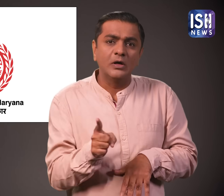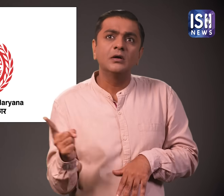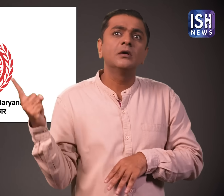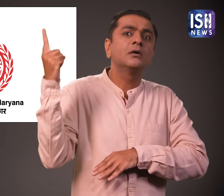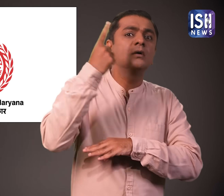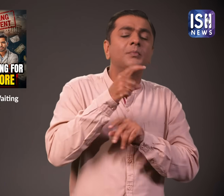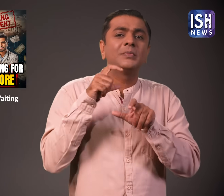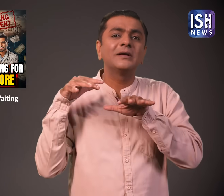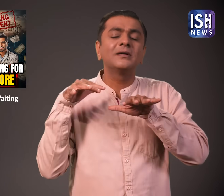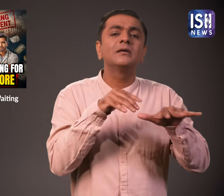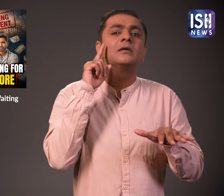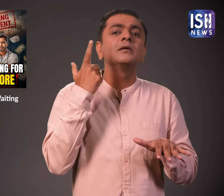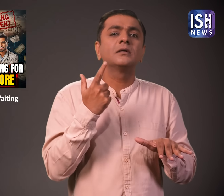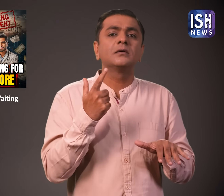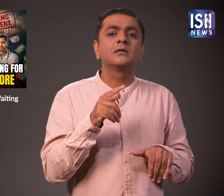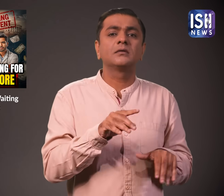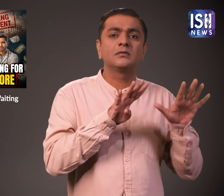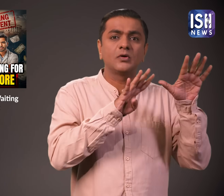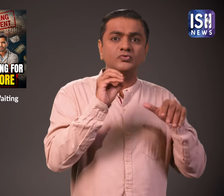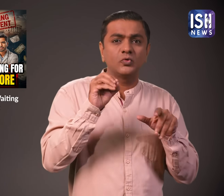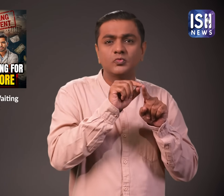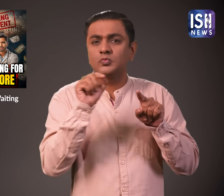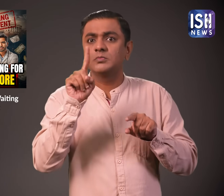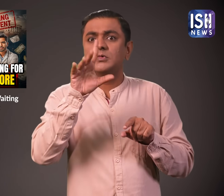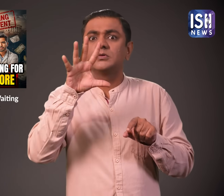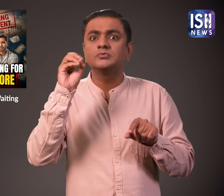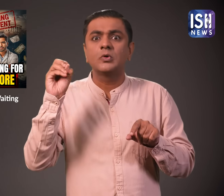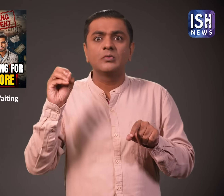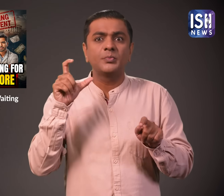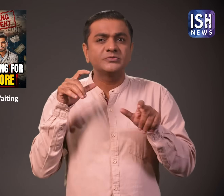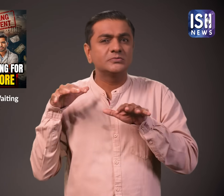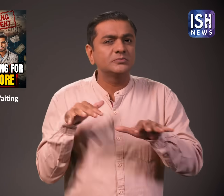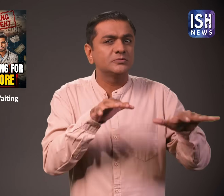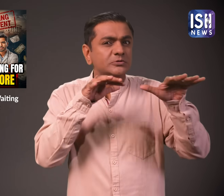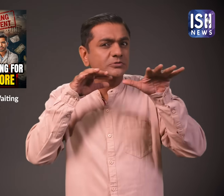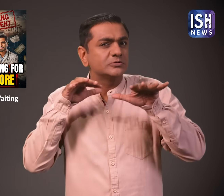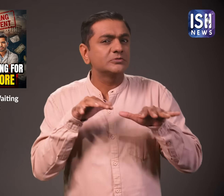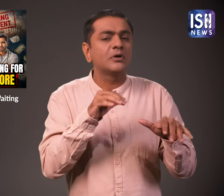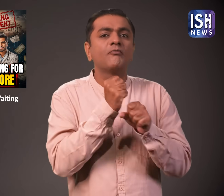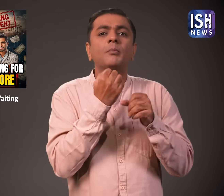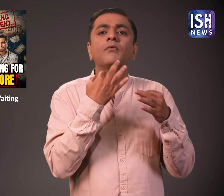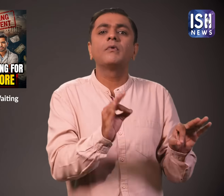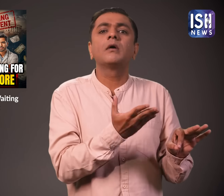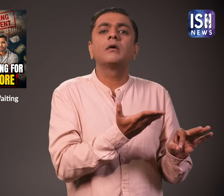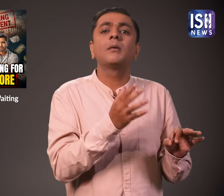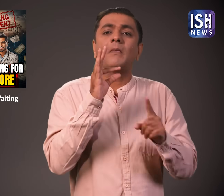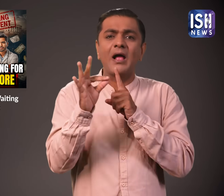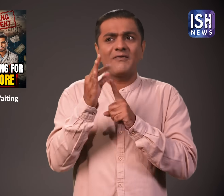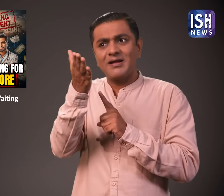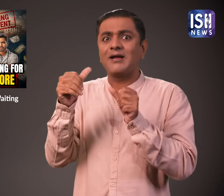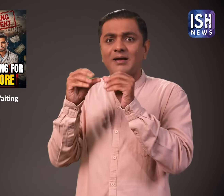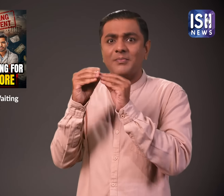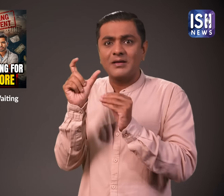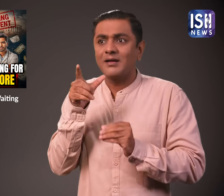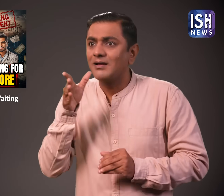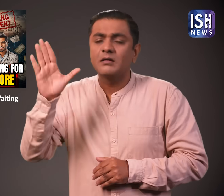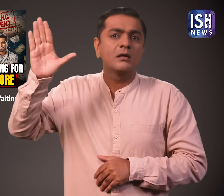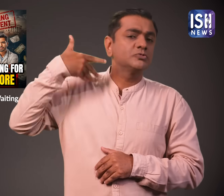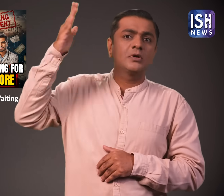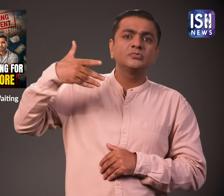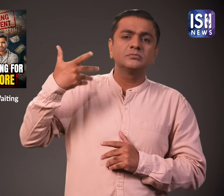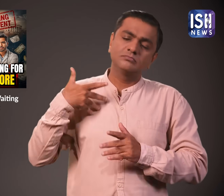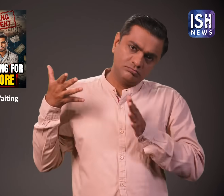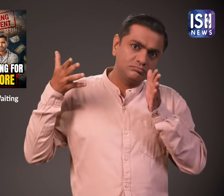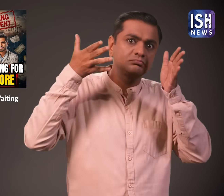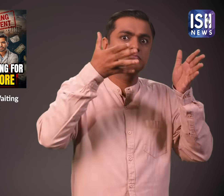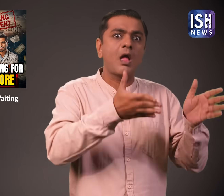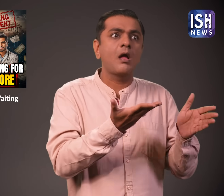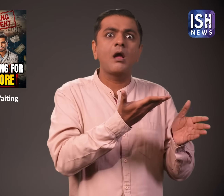Every day, 900 to 1,500 patients are visiting these hospitals because private hospitals refuse treatment under the scheme.